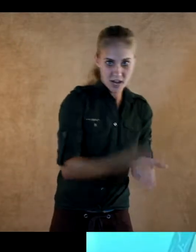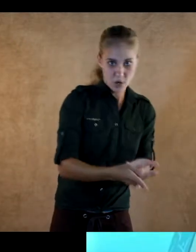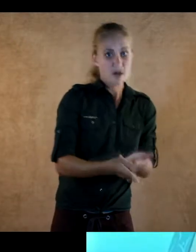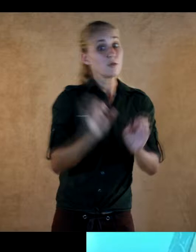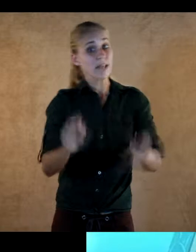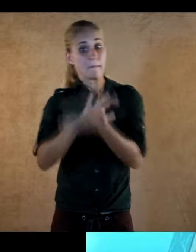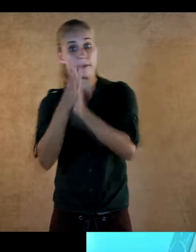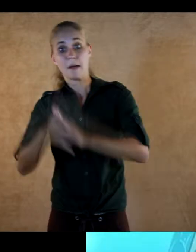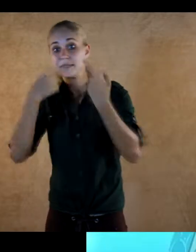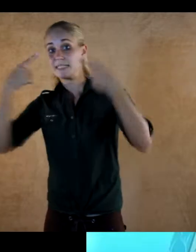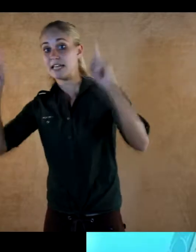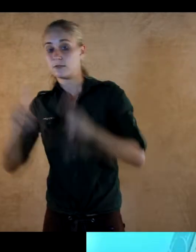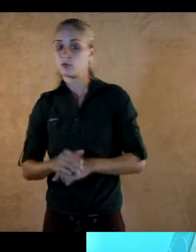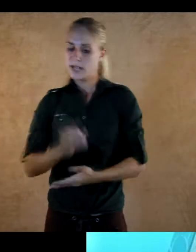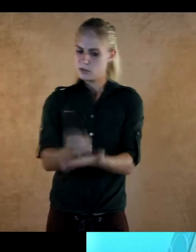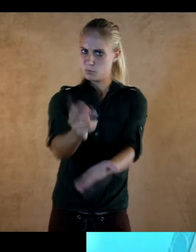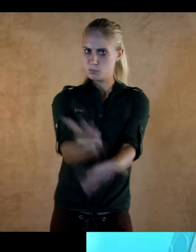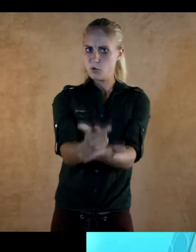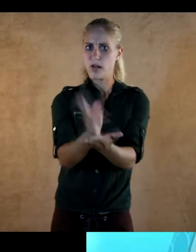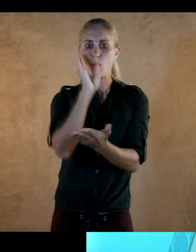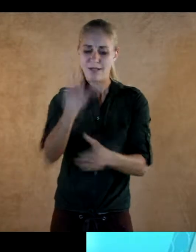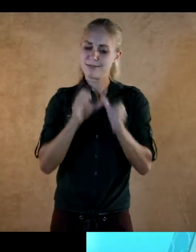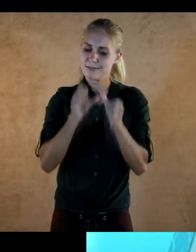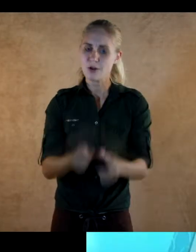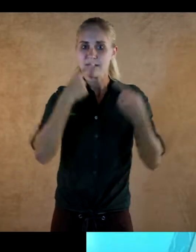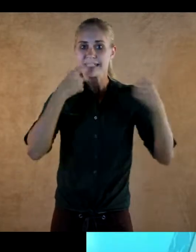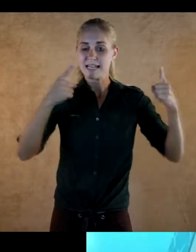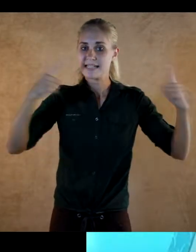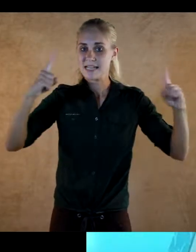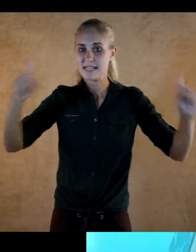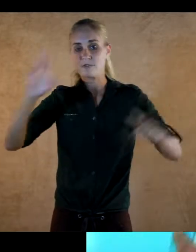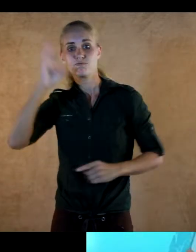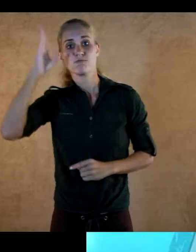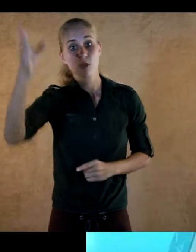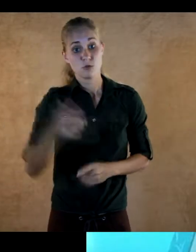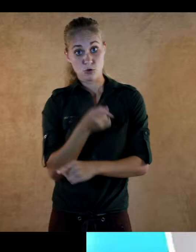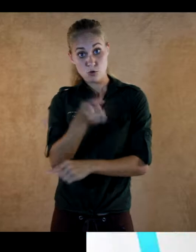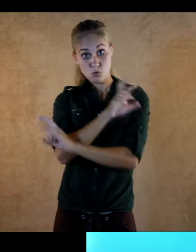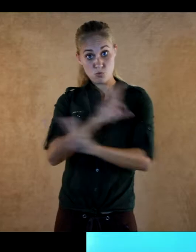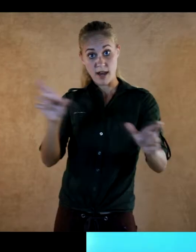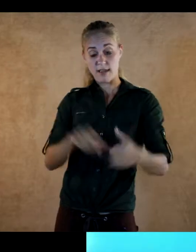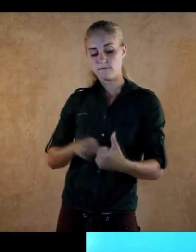It's a proven system that works and will work over and over again. Are you ready? Step 1: